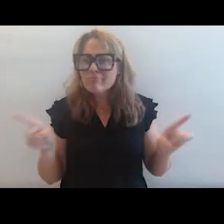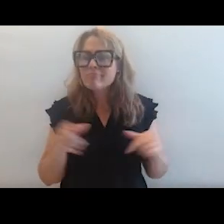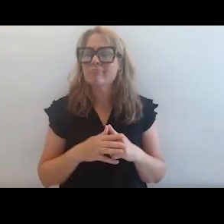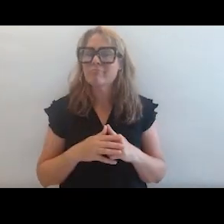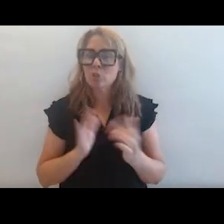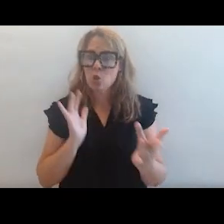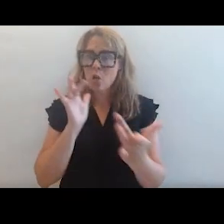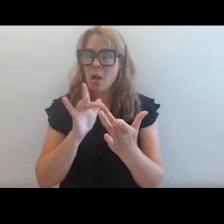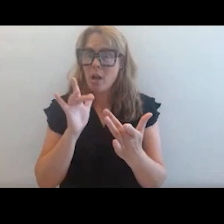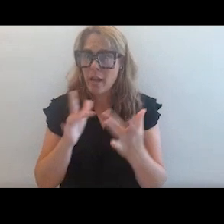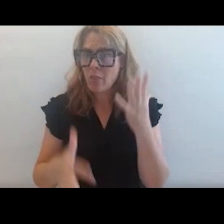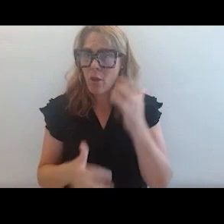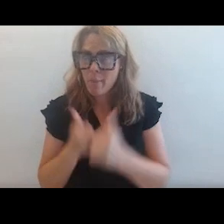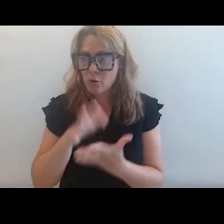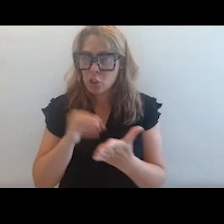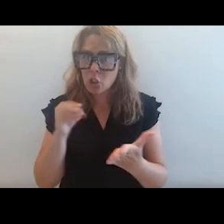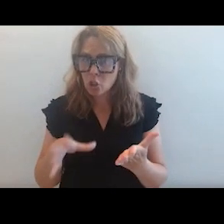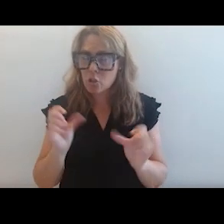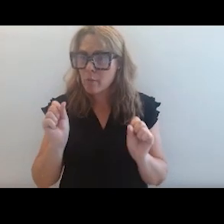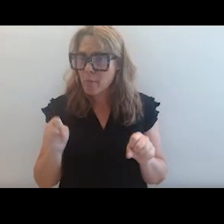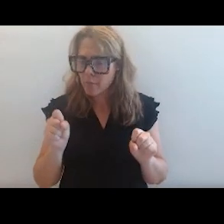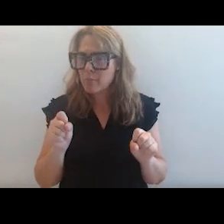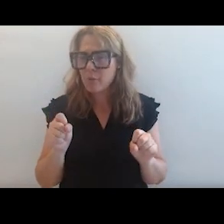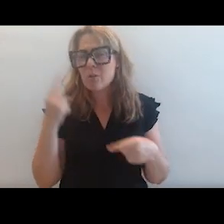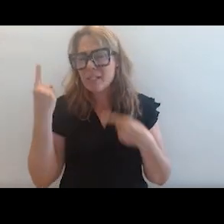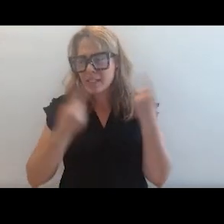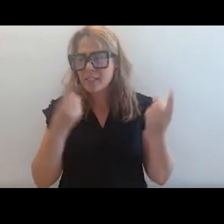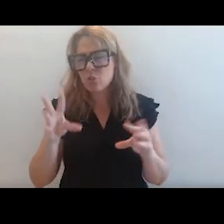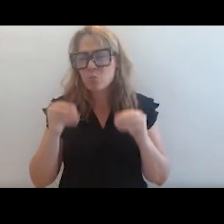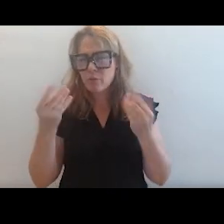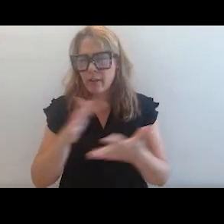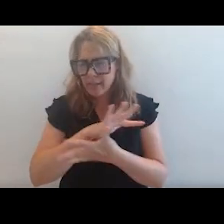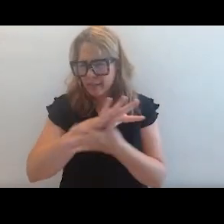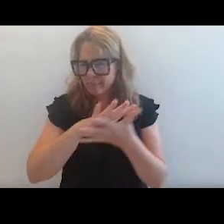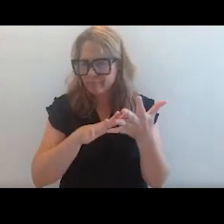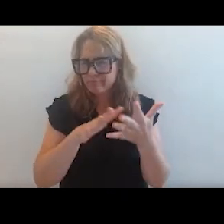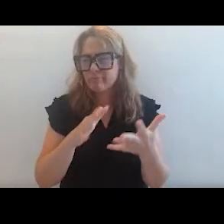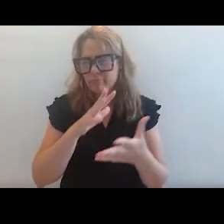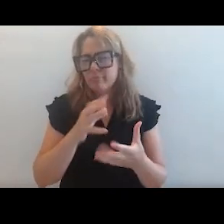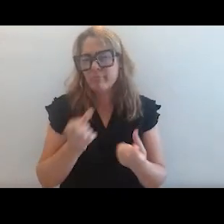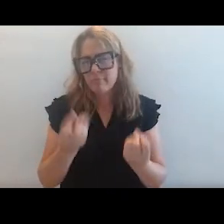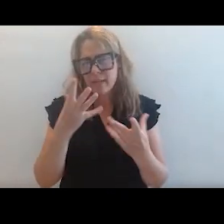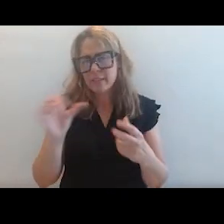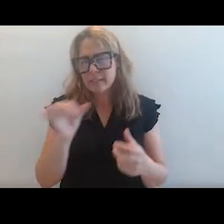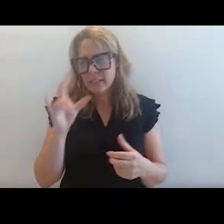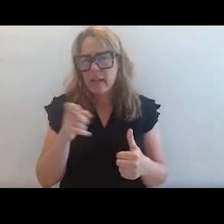possible, consider providing content in multiple styles, including audio, video,